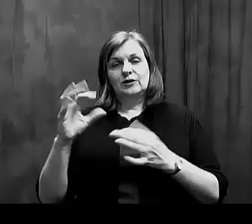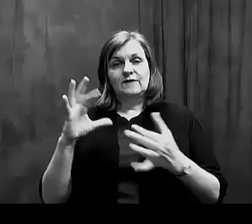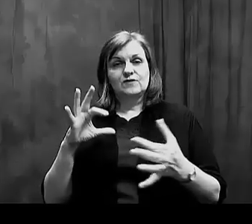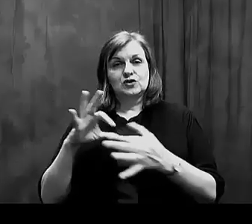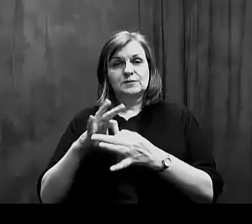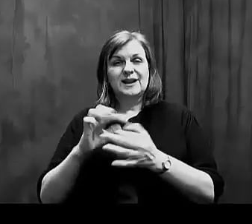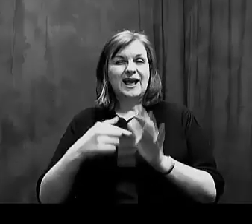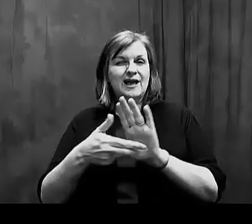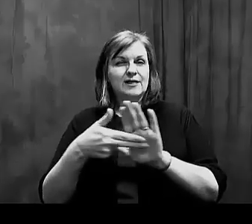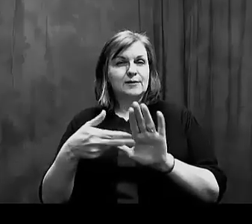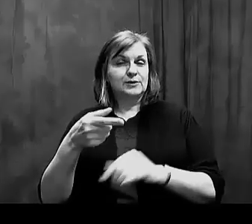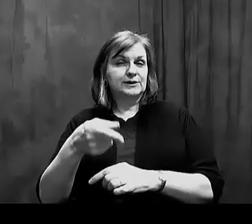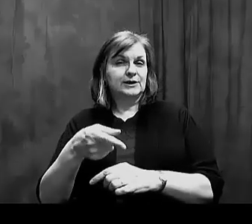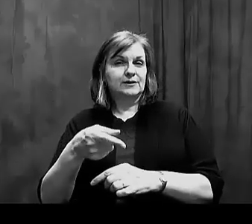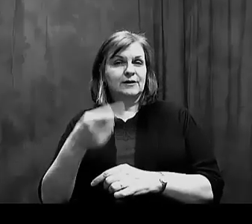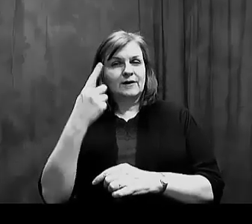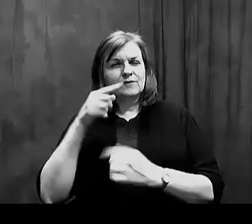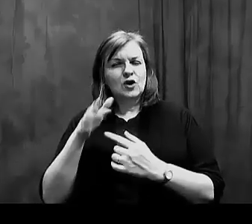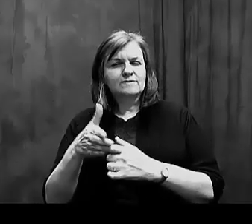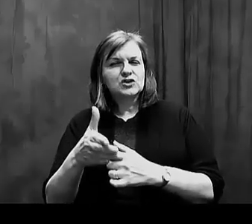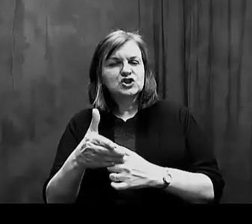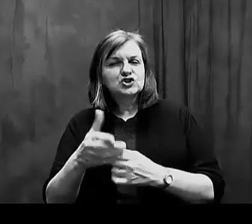for you we look at internal fertilization